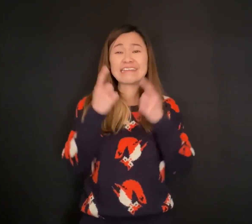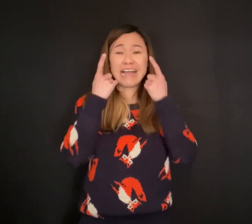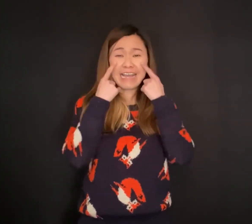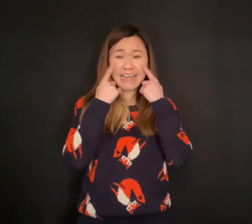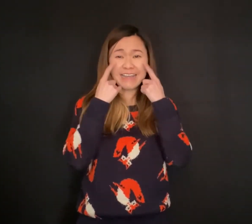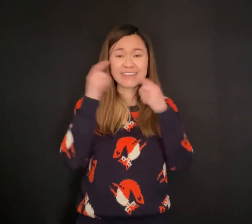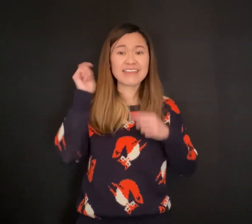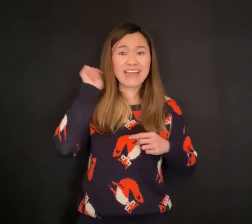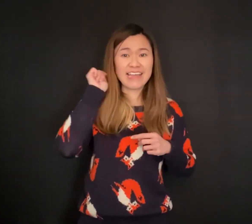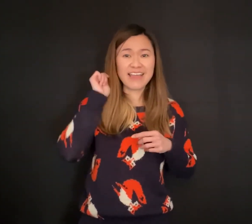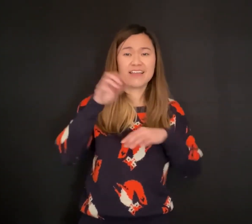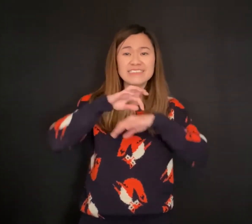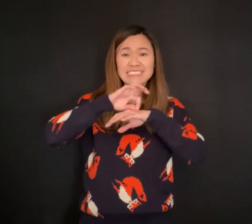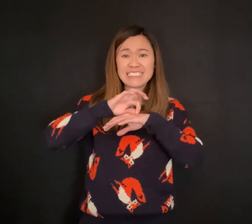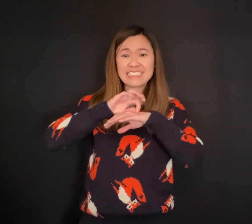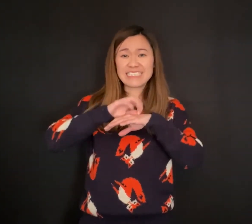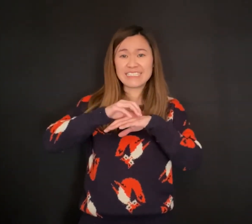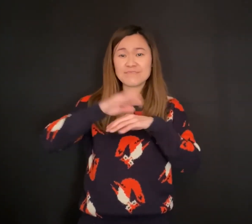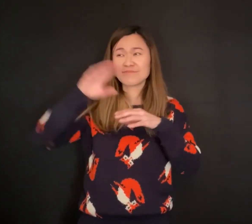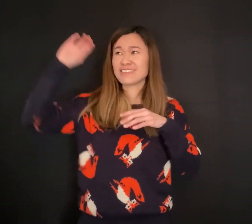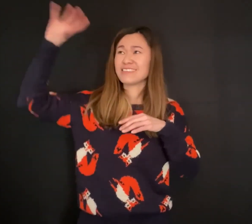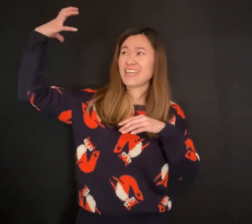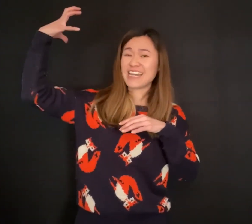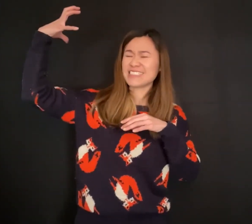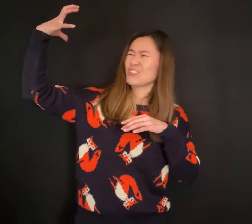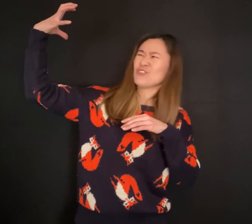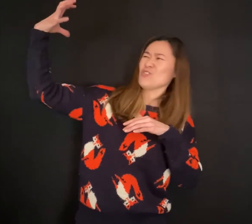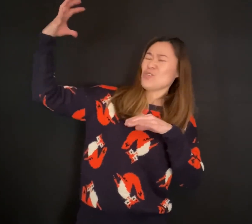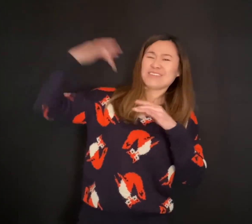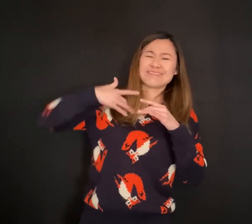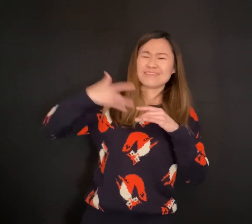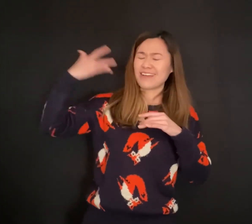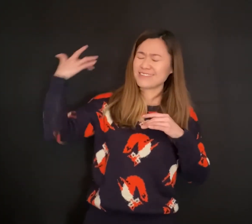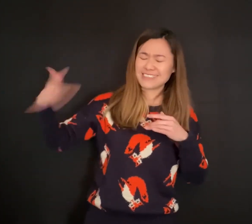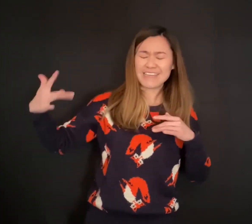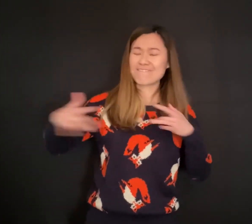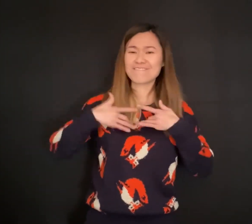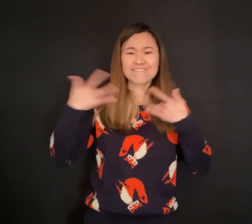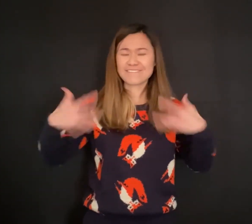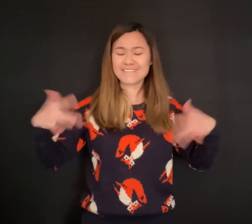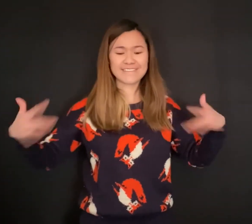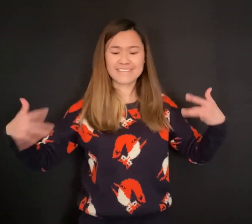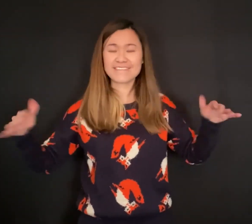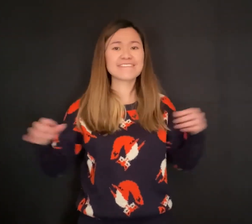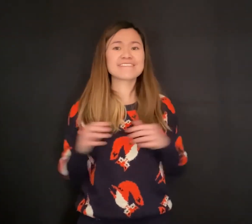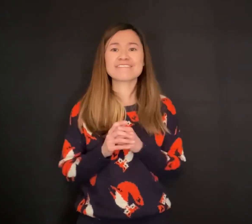Means my eyes, hair and skin are very sensitive to the sun.